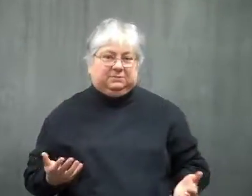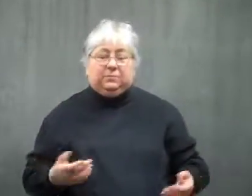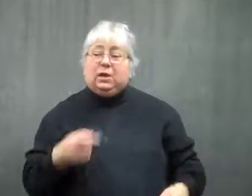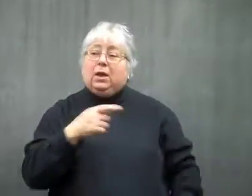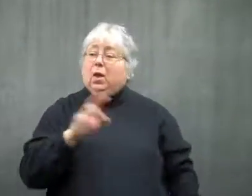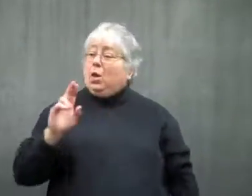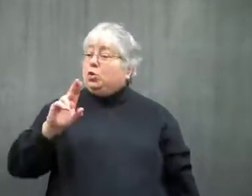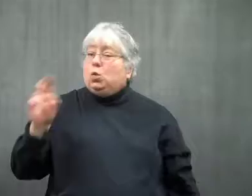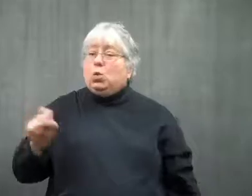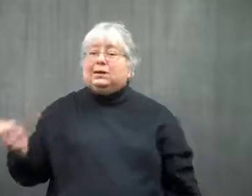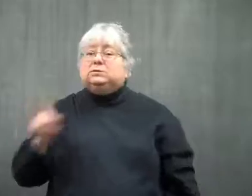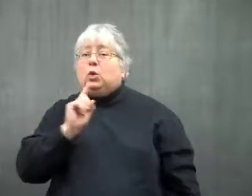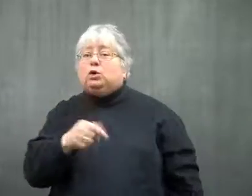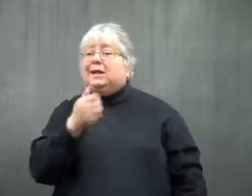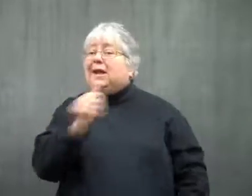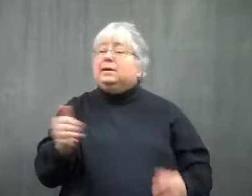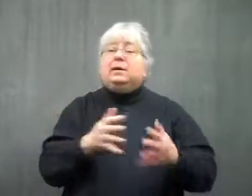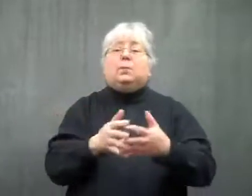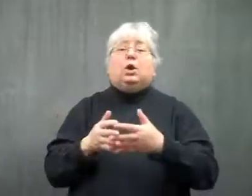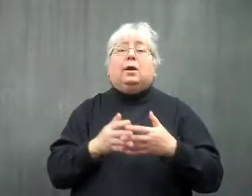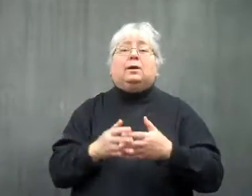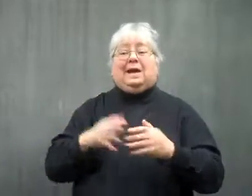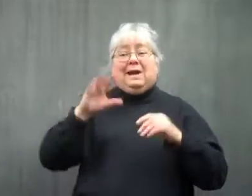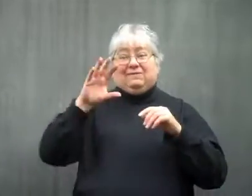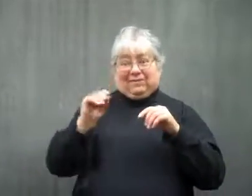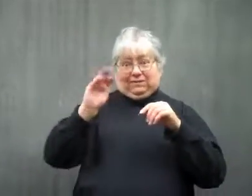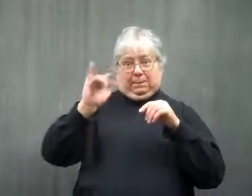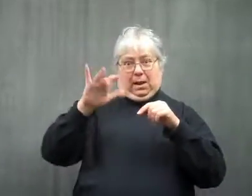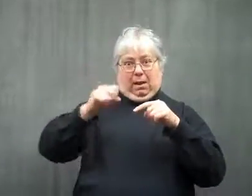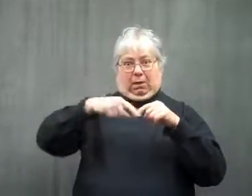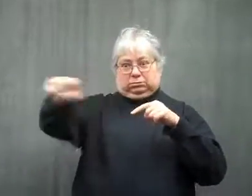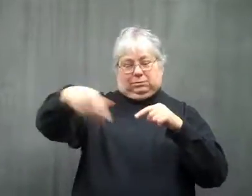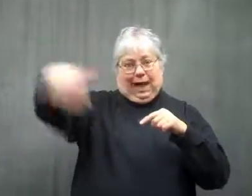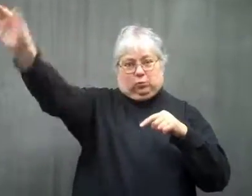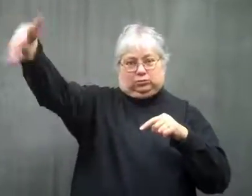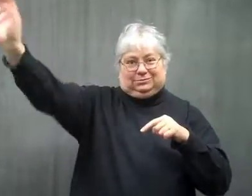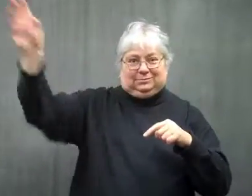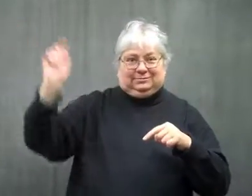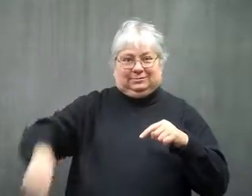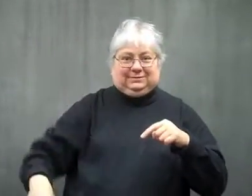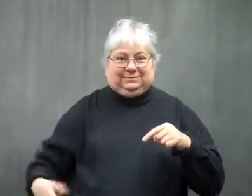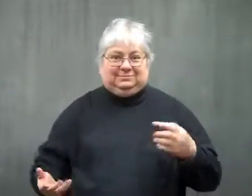The U.S. ordered all Americans within a 50 mile radius to evacuate.